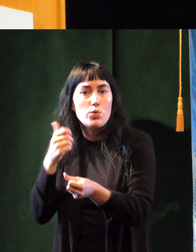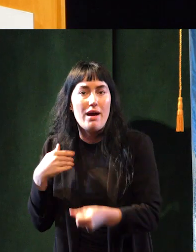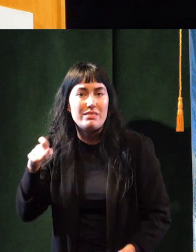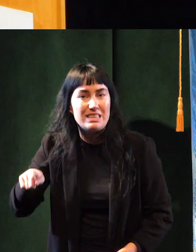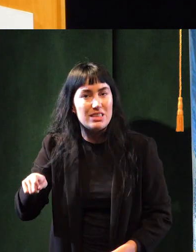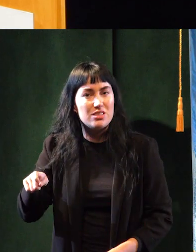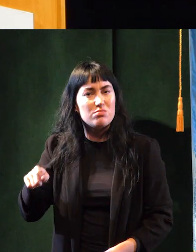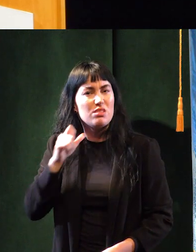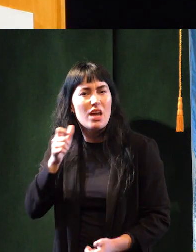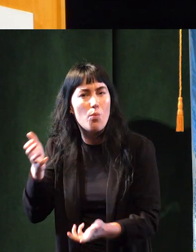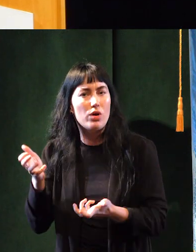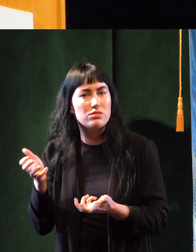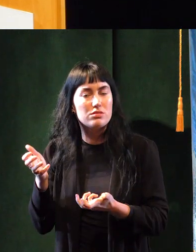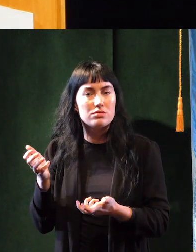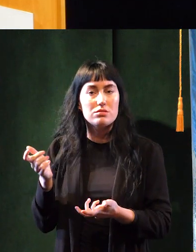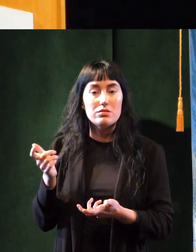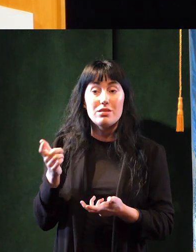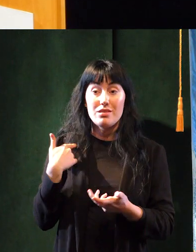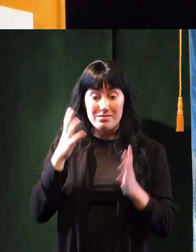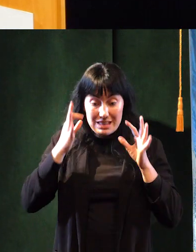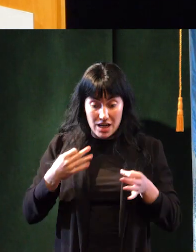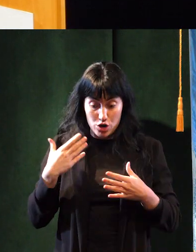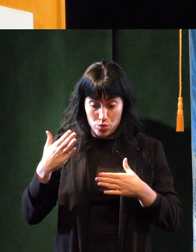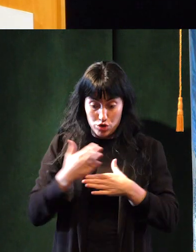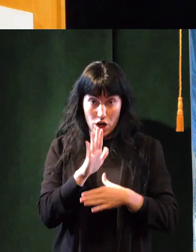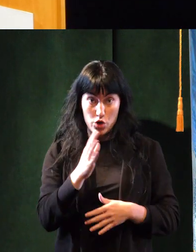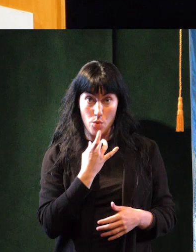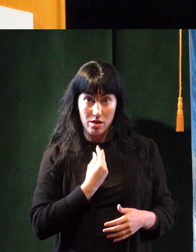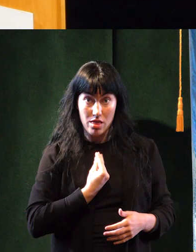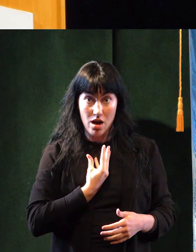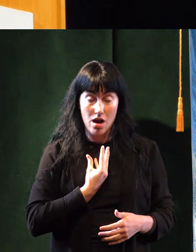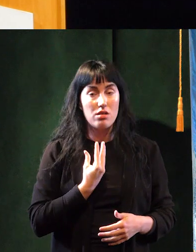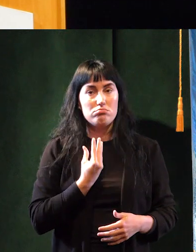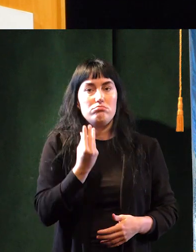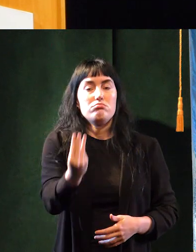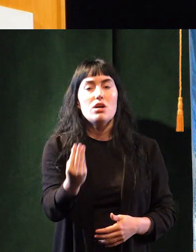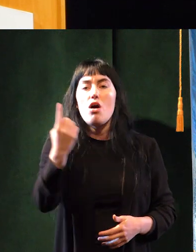more needs than once choosing to share the light you own is always a